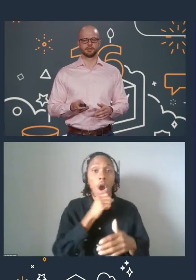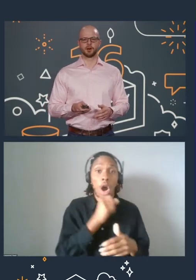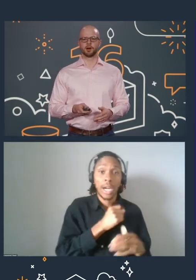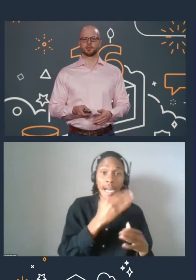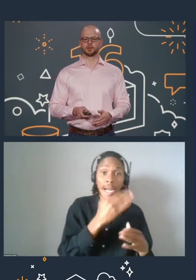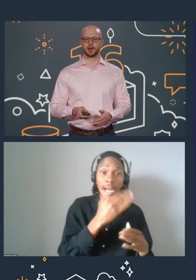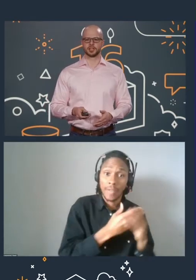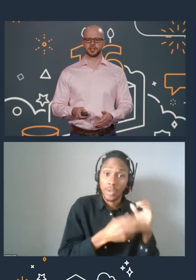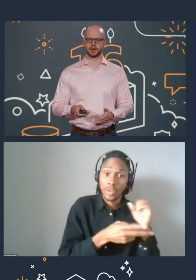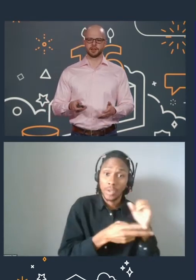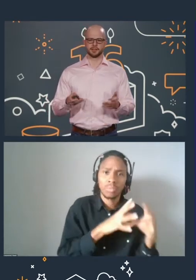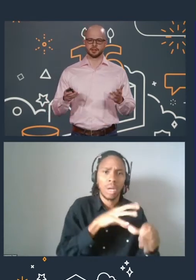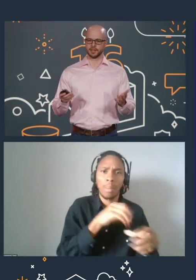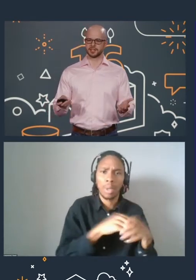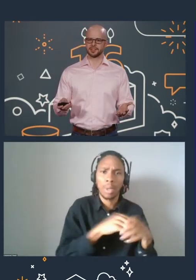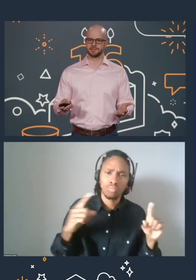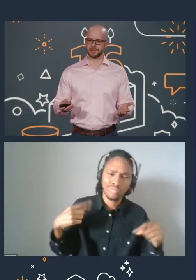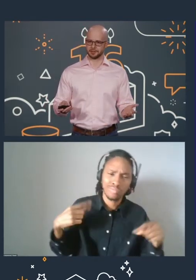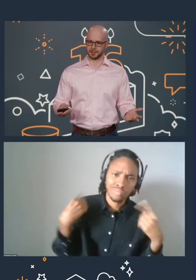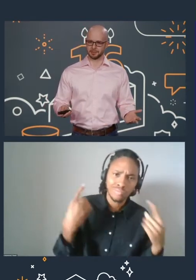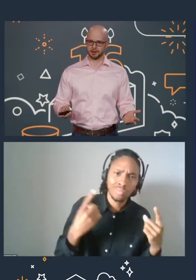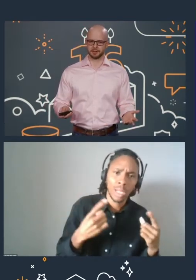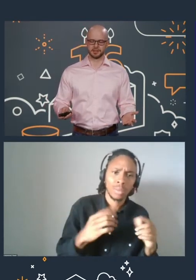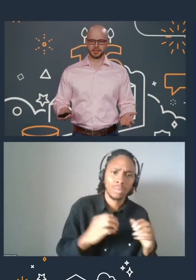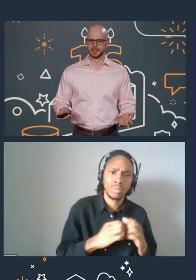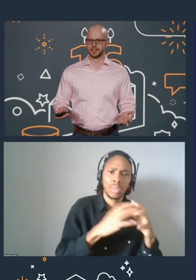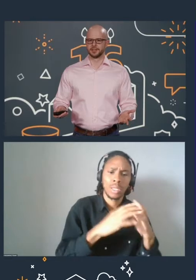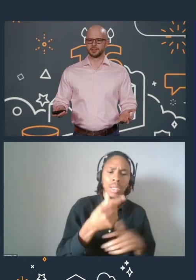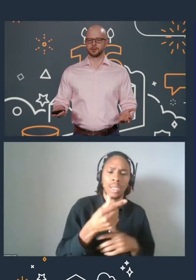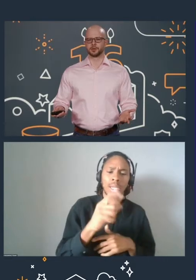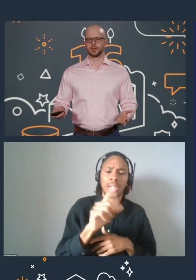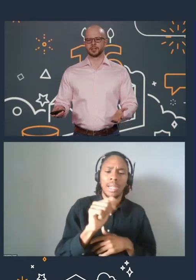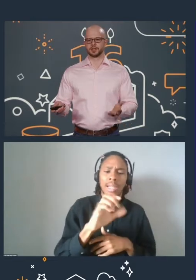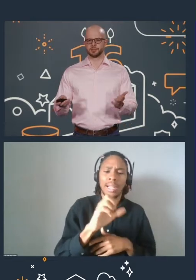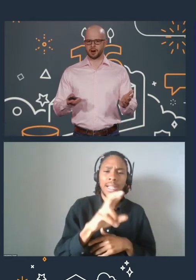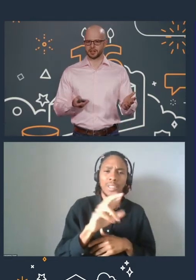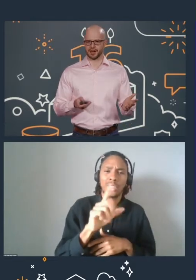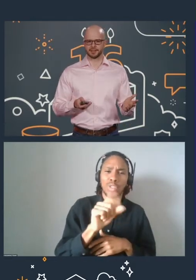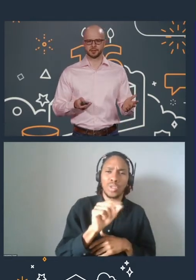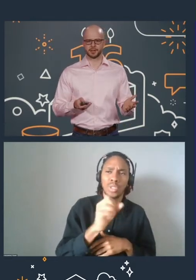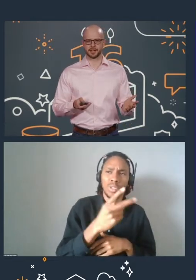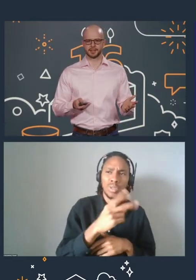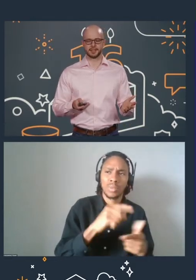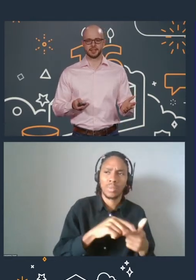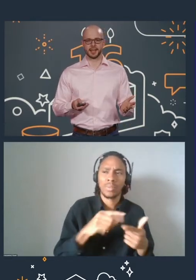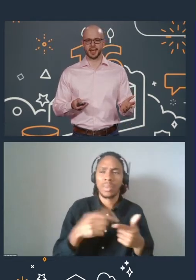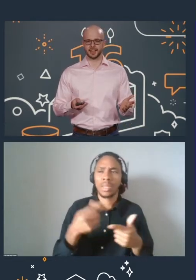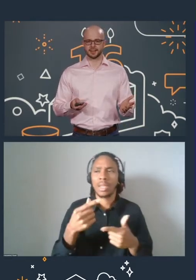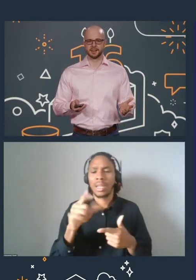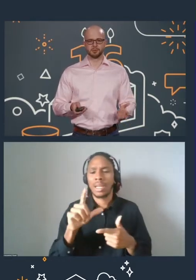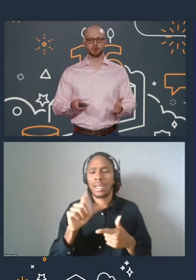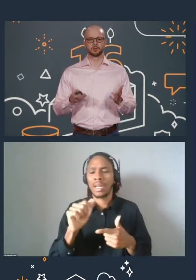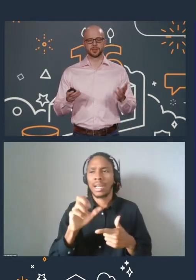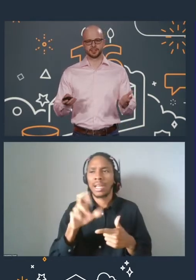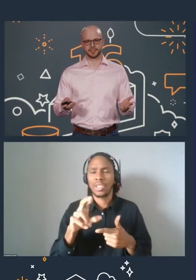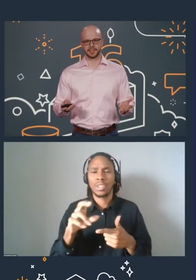from the launch of Glacier in 2012, to Glacier Deep Archive in 2019, and most recently,